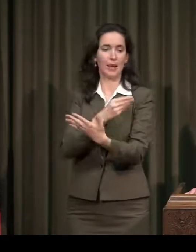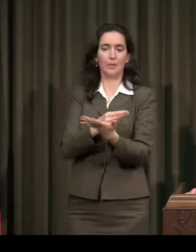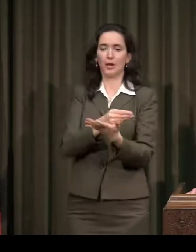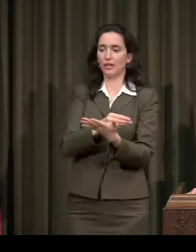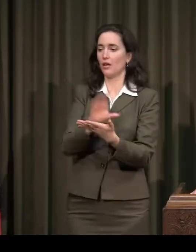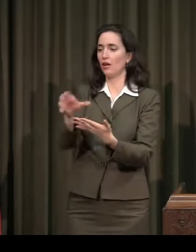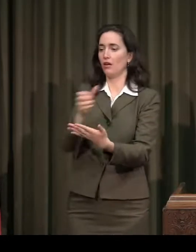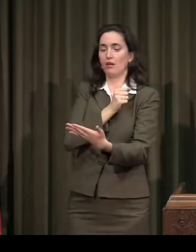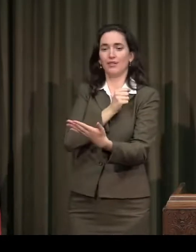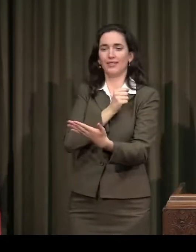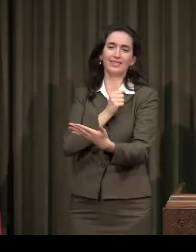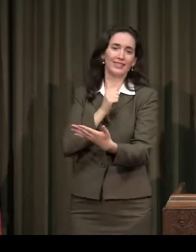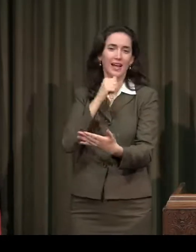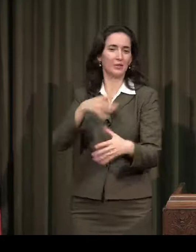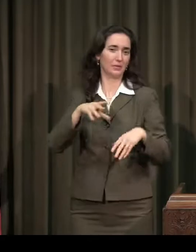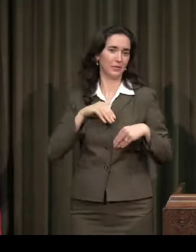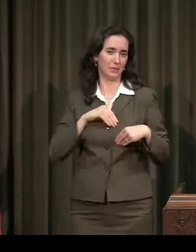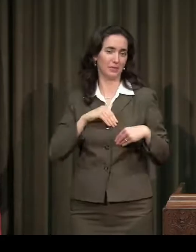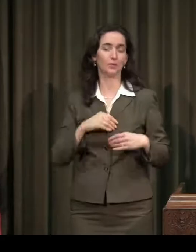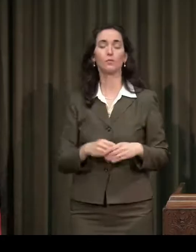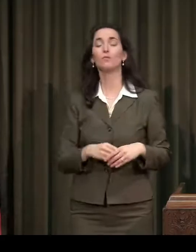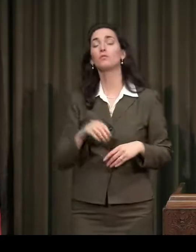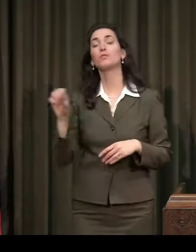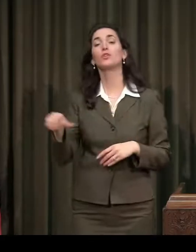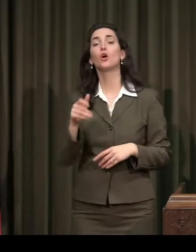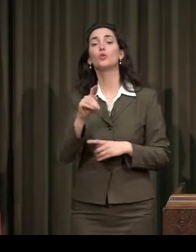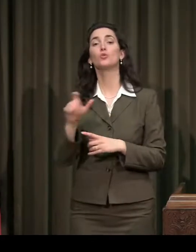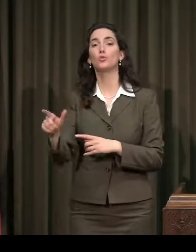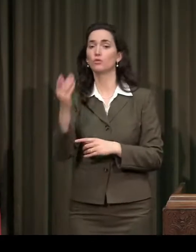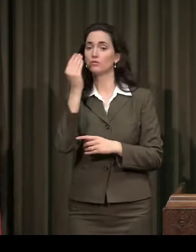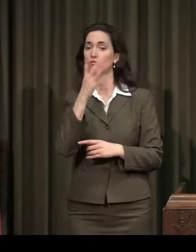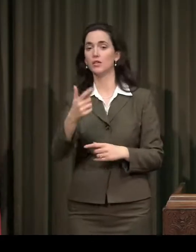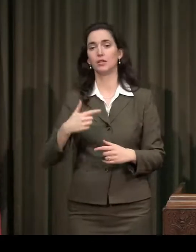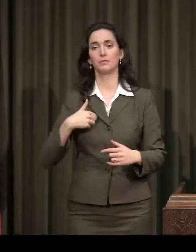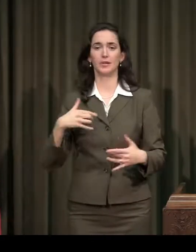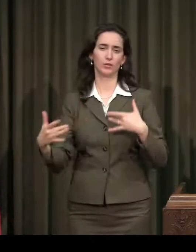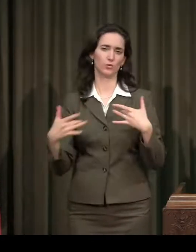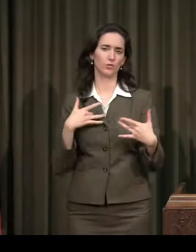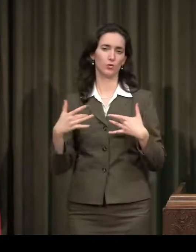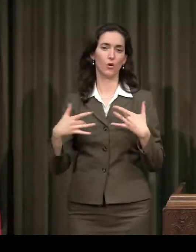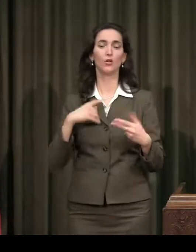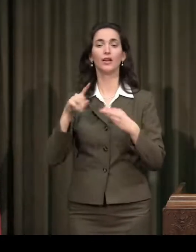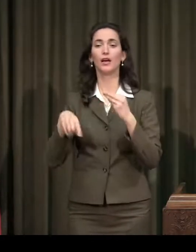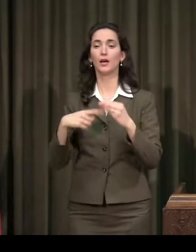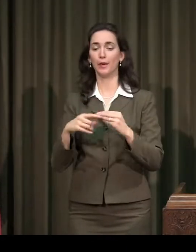instruments out there too i'll tell you that i have deep concerns about the speakers house concurrent resolution